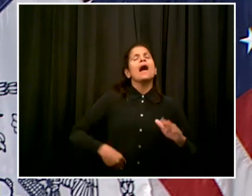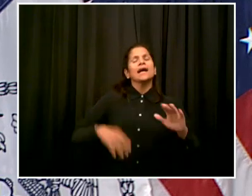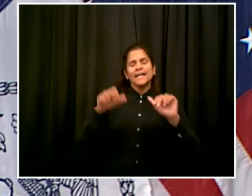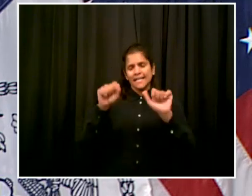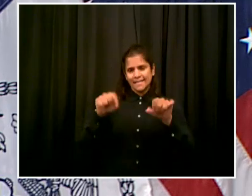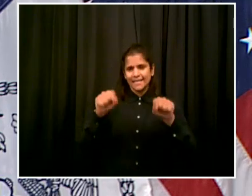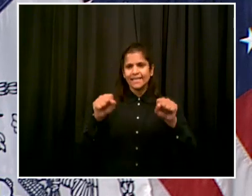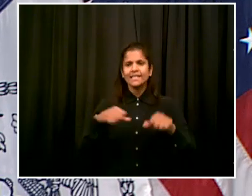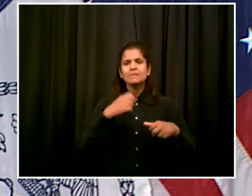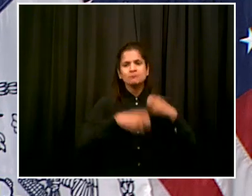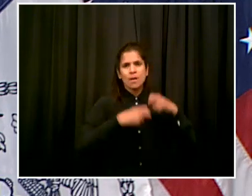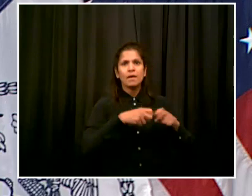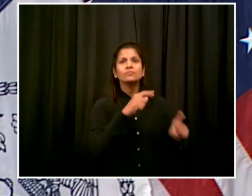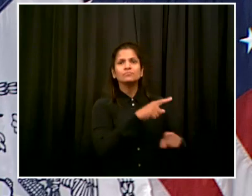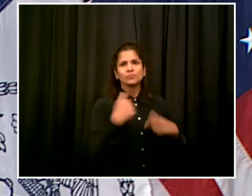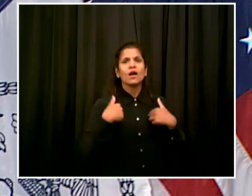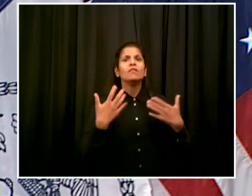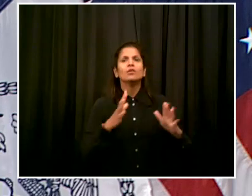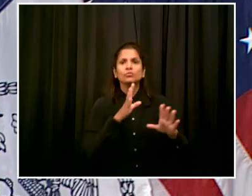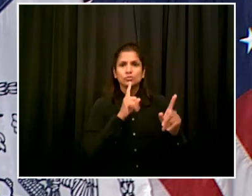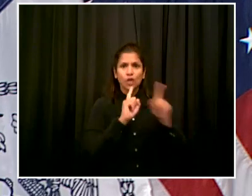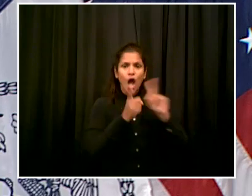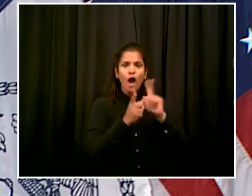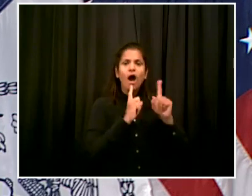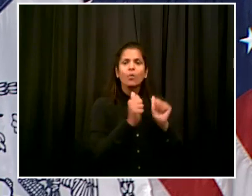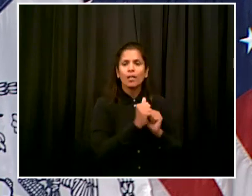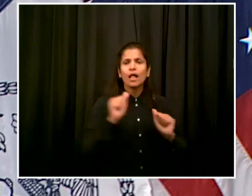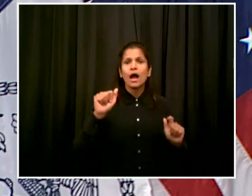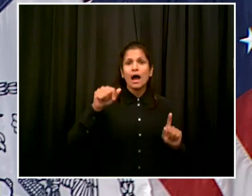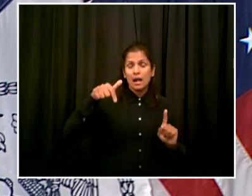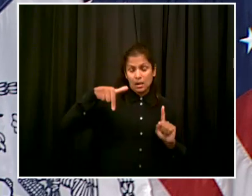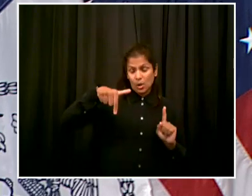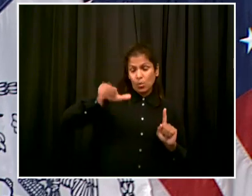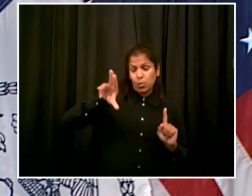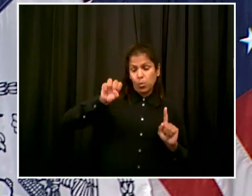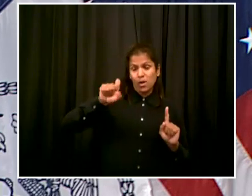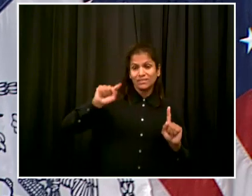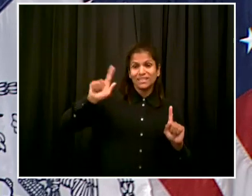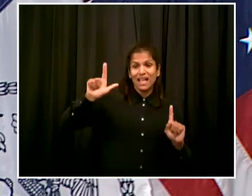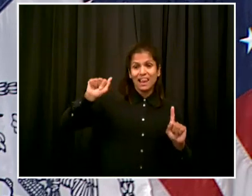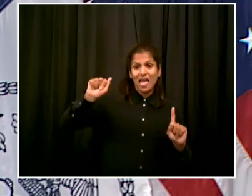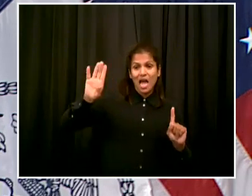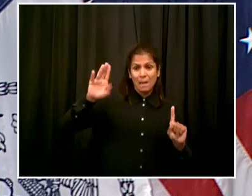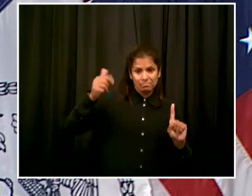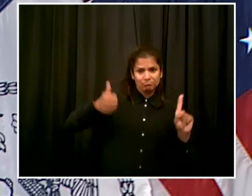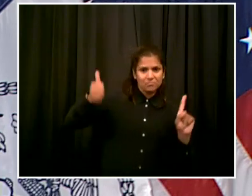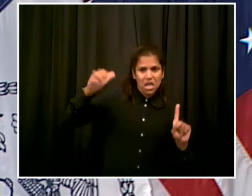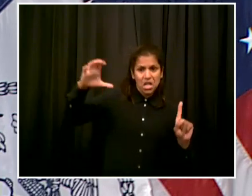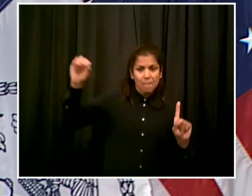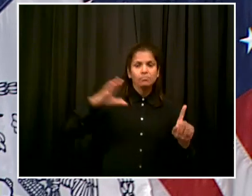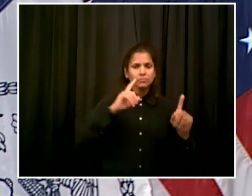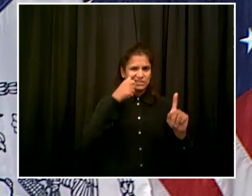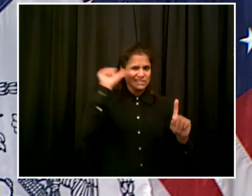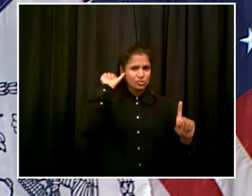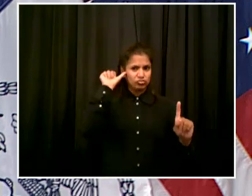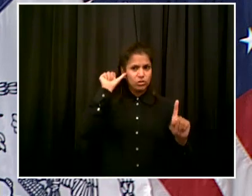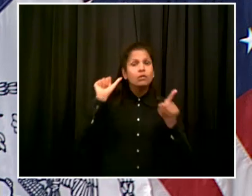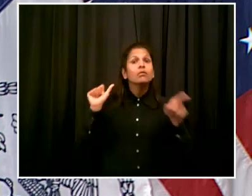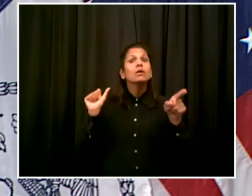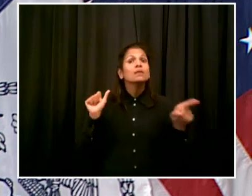IS. YESTERDAY I SPOKE WITH QWEST